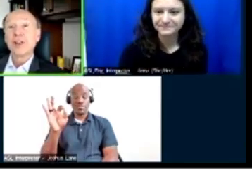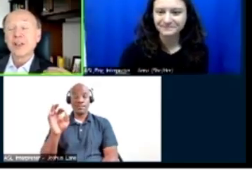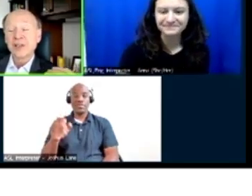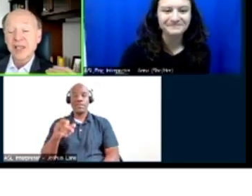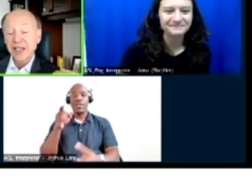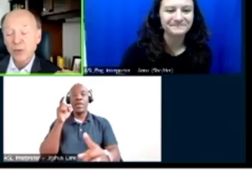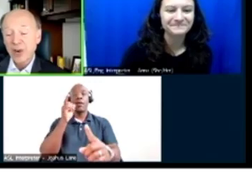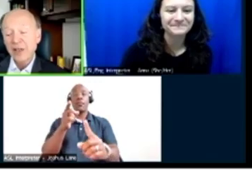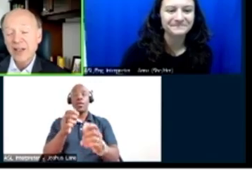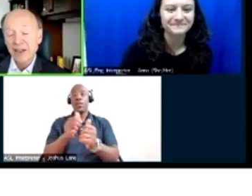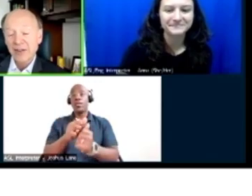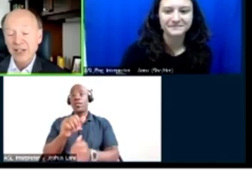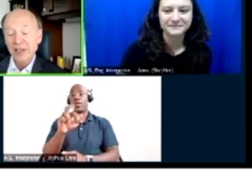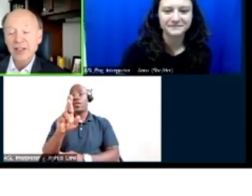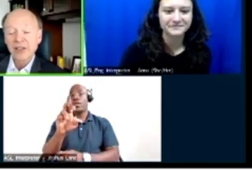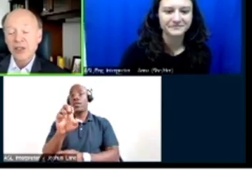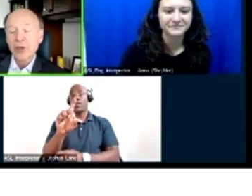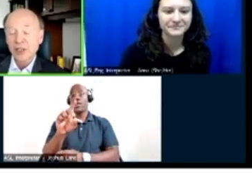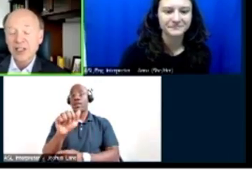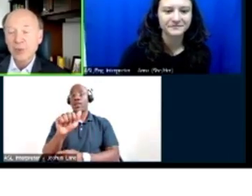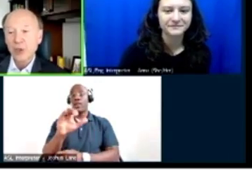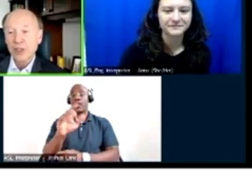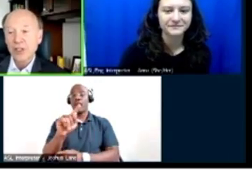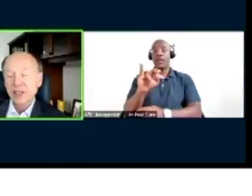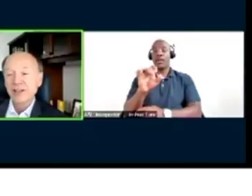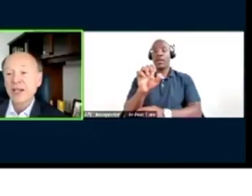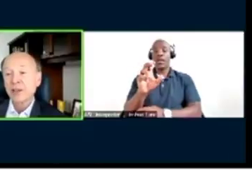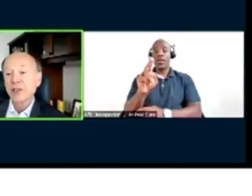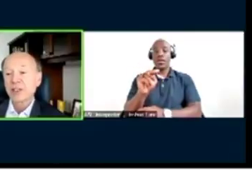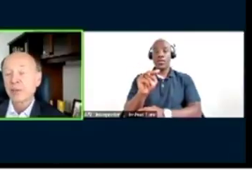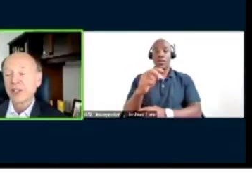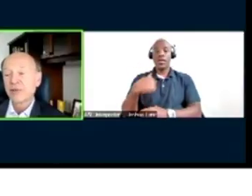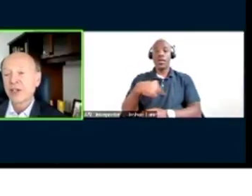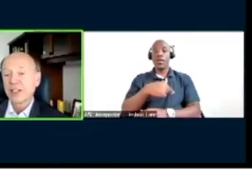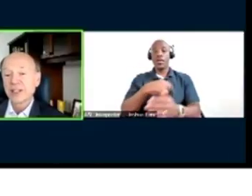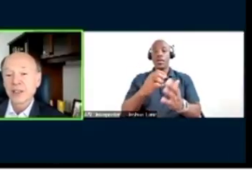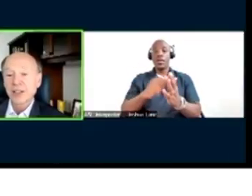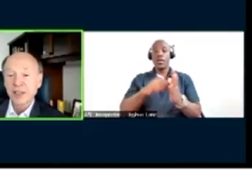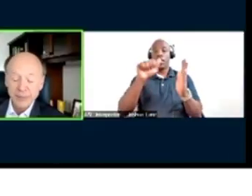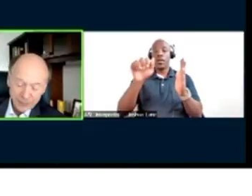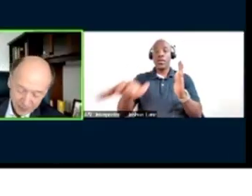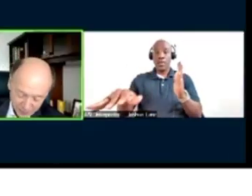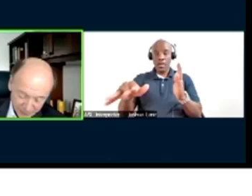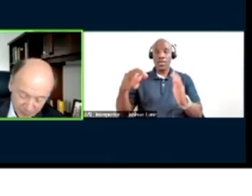when you take away that advantage, the scores get worse. And that could explain the findings that you see.